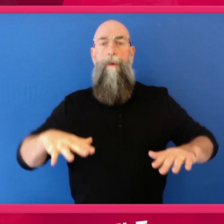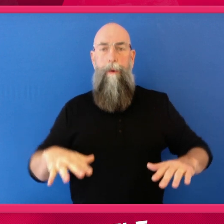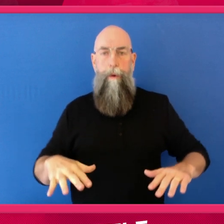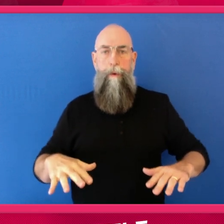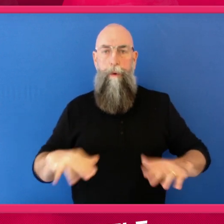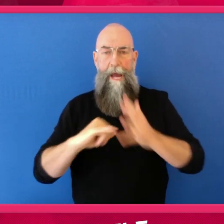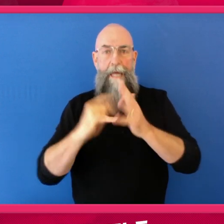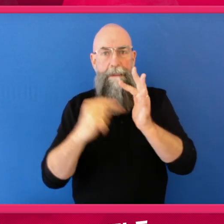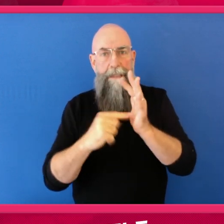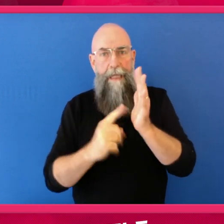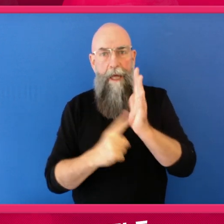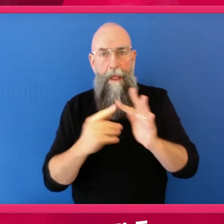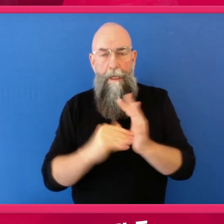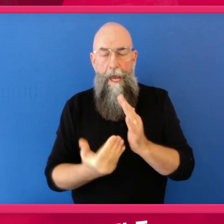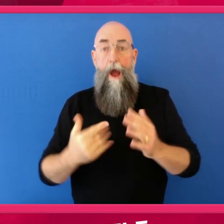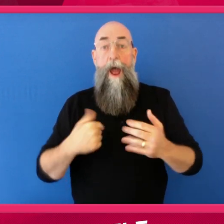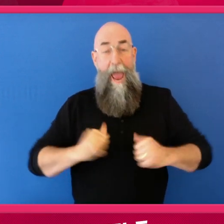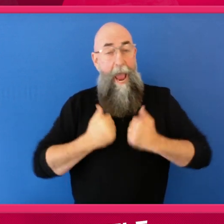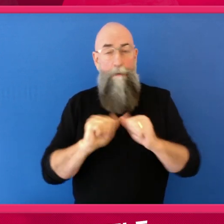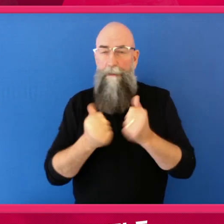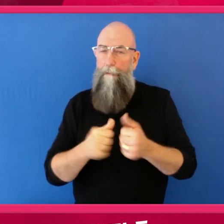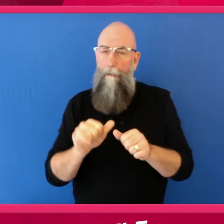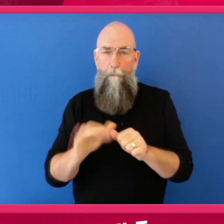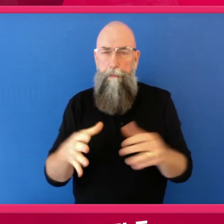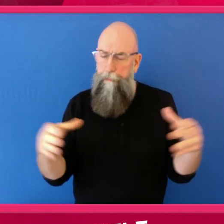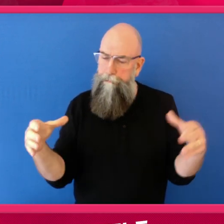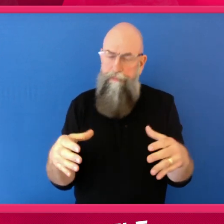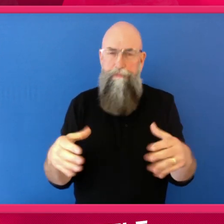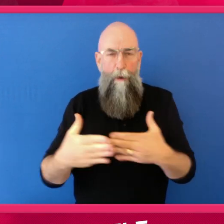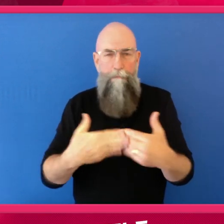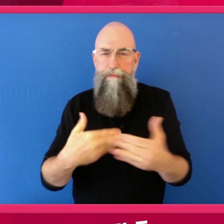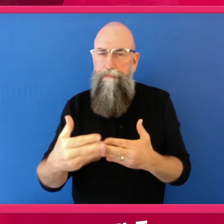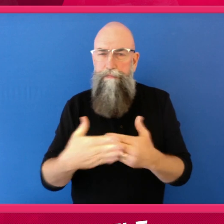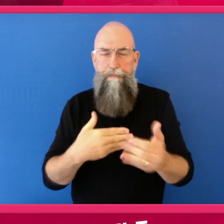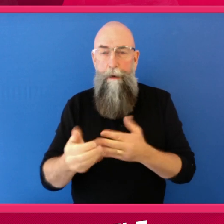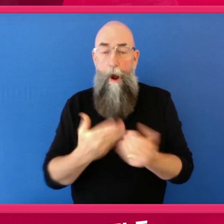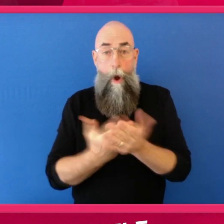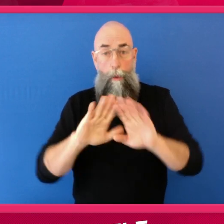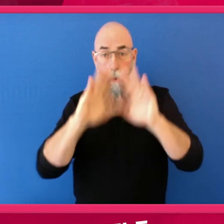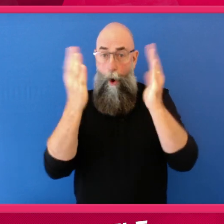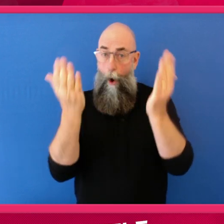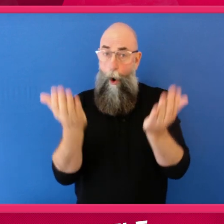stage. And so day one couldn't have got off to a better start. And I think that will really